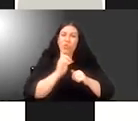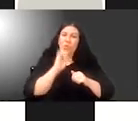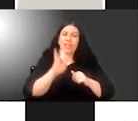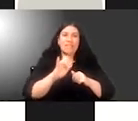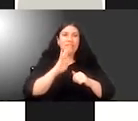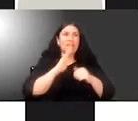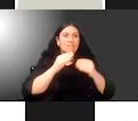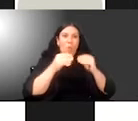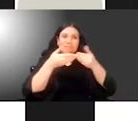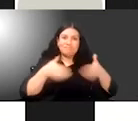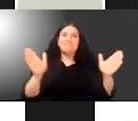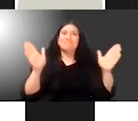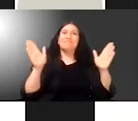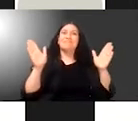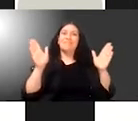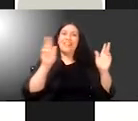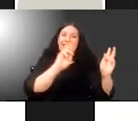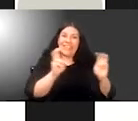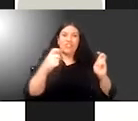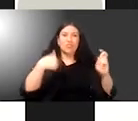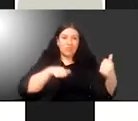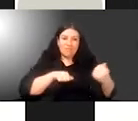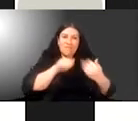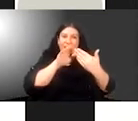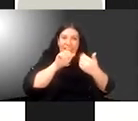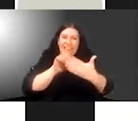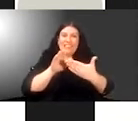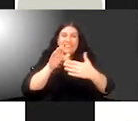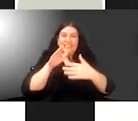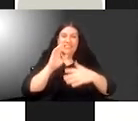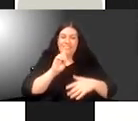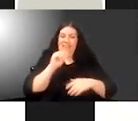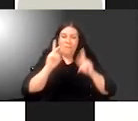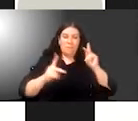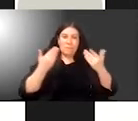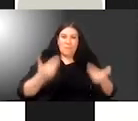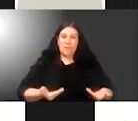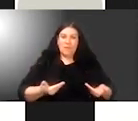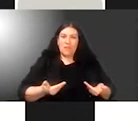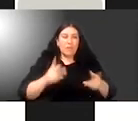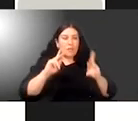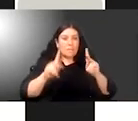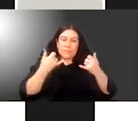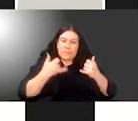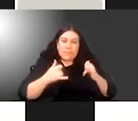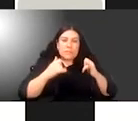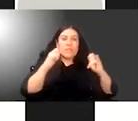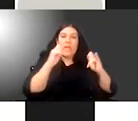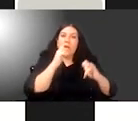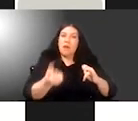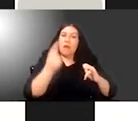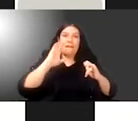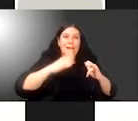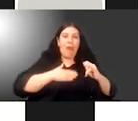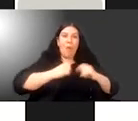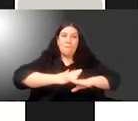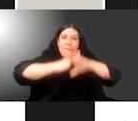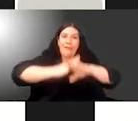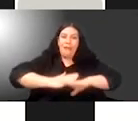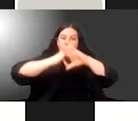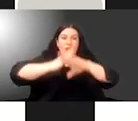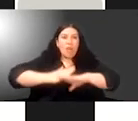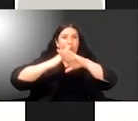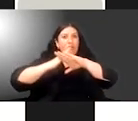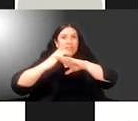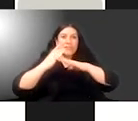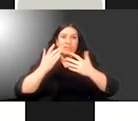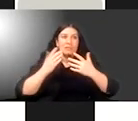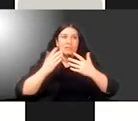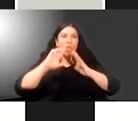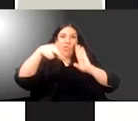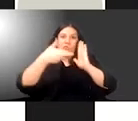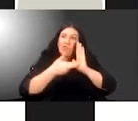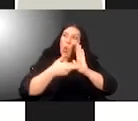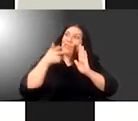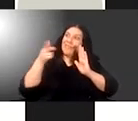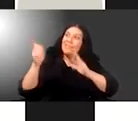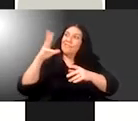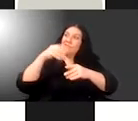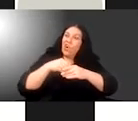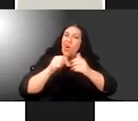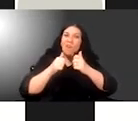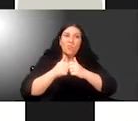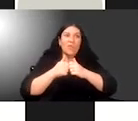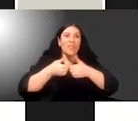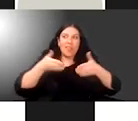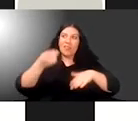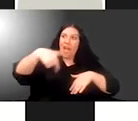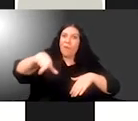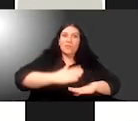People are still not understanding the barriers that exist. They're still not understanding the roles that they're playing in allowing these barriers to exist. And enabling discrimination to exist when people are not fighting for change.